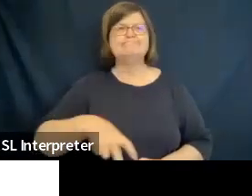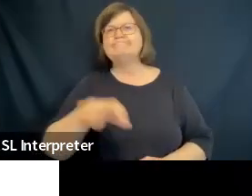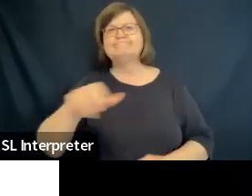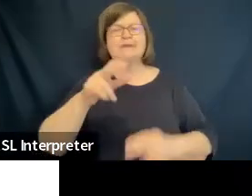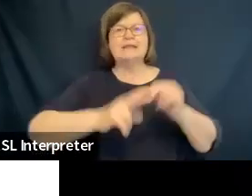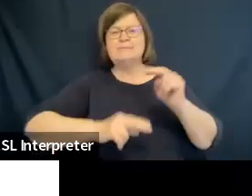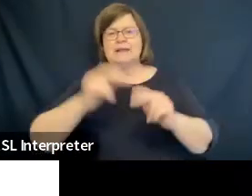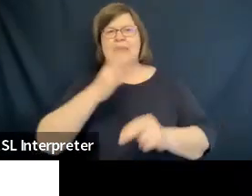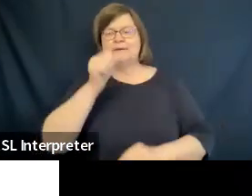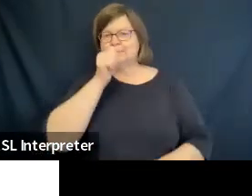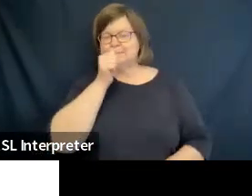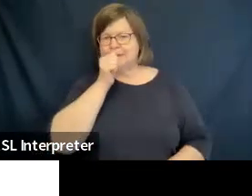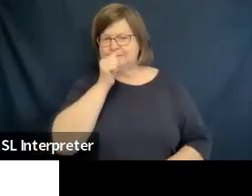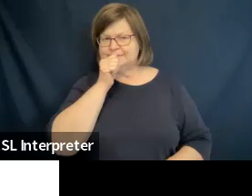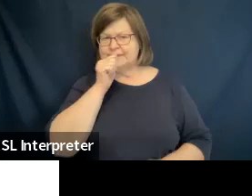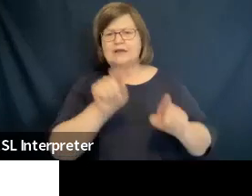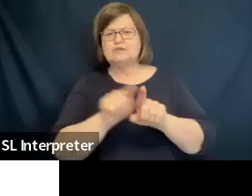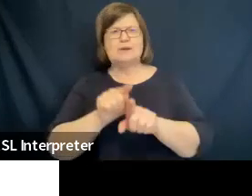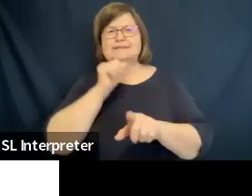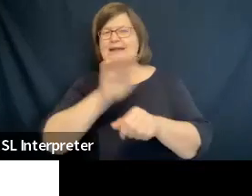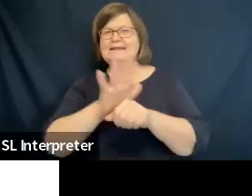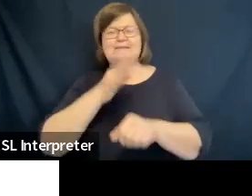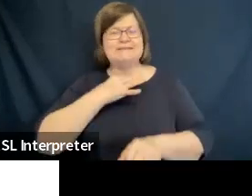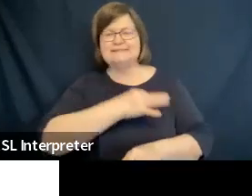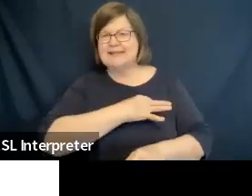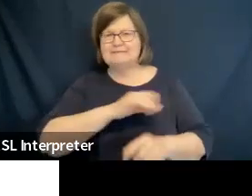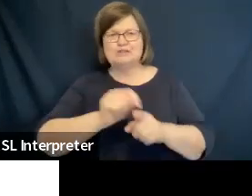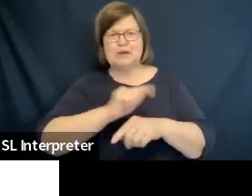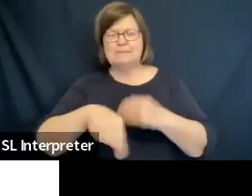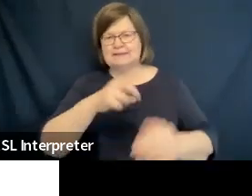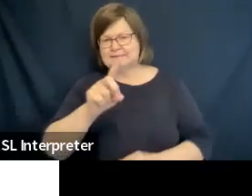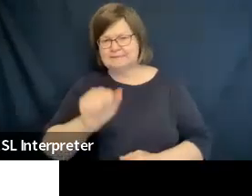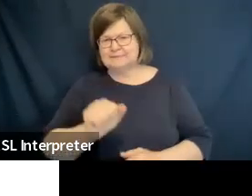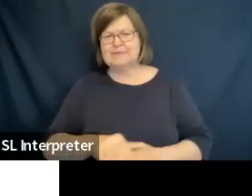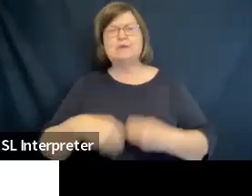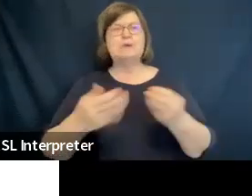privacy, as well as a lack of staff training on disability. To provide the full benefits of